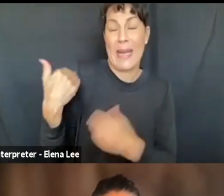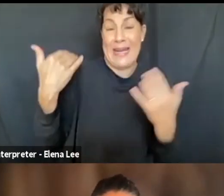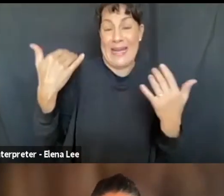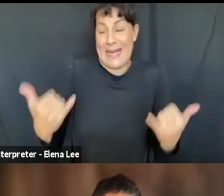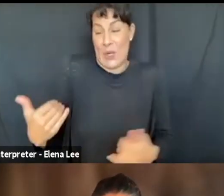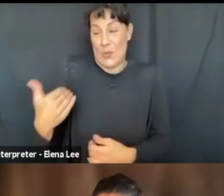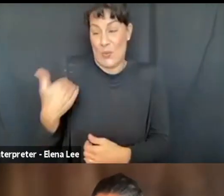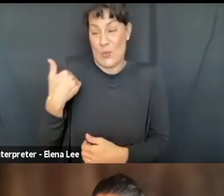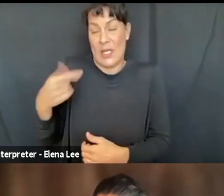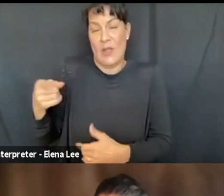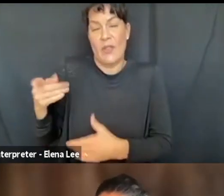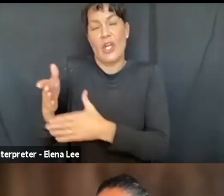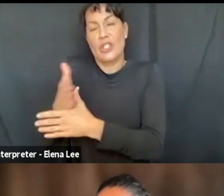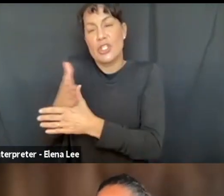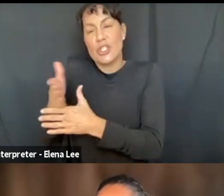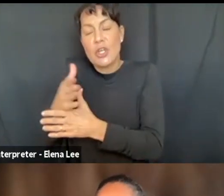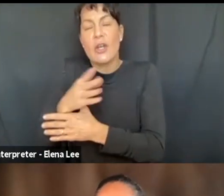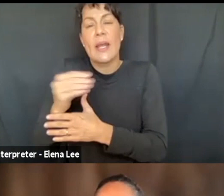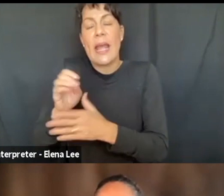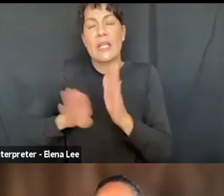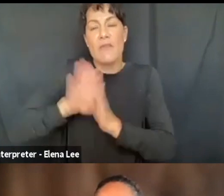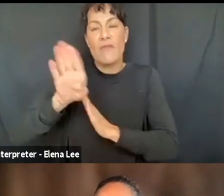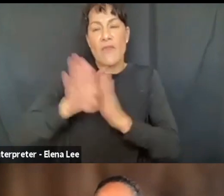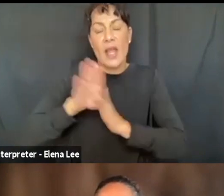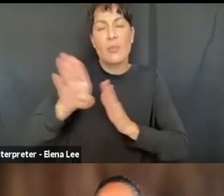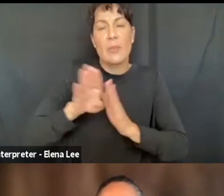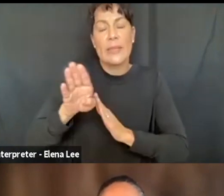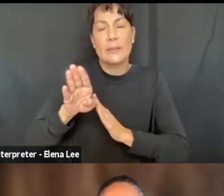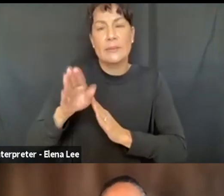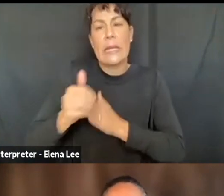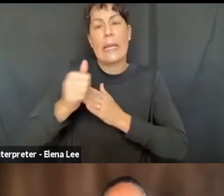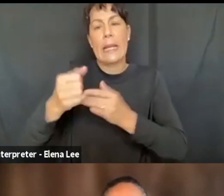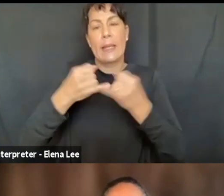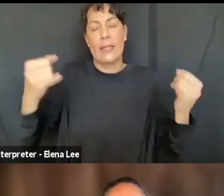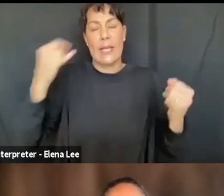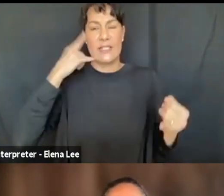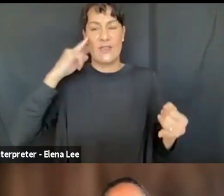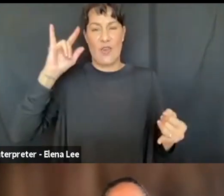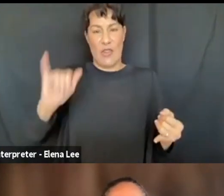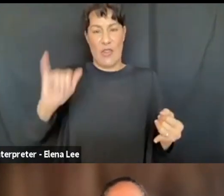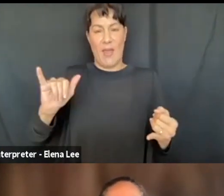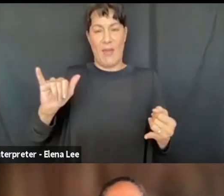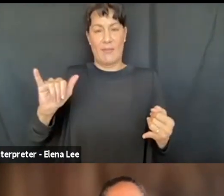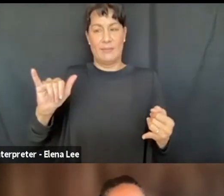a set of developing guidelines with the field, including at a truly wonderful panel